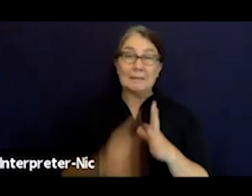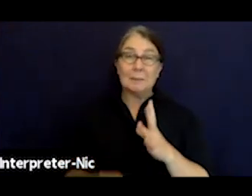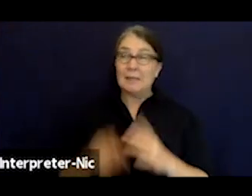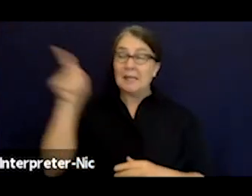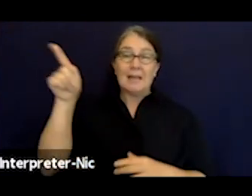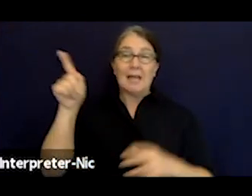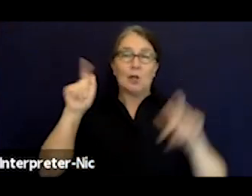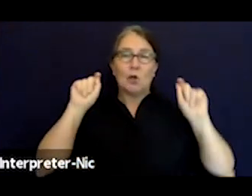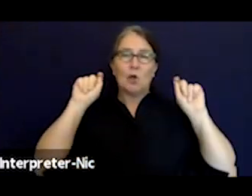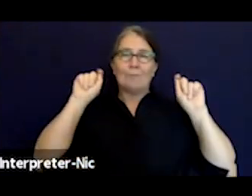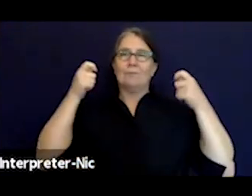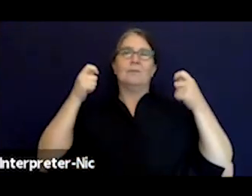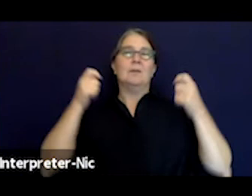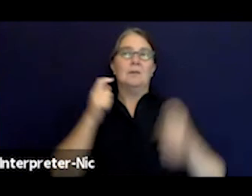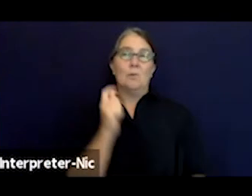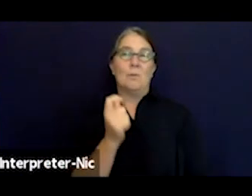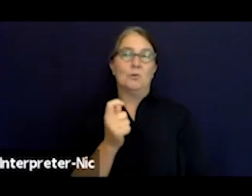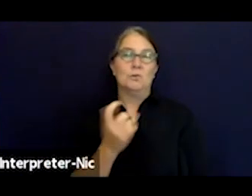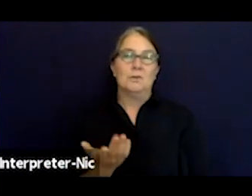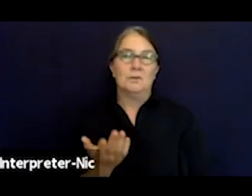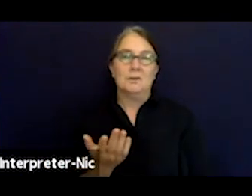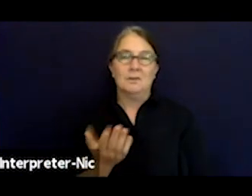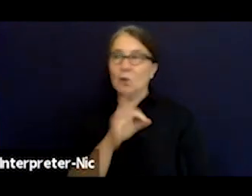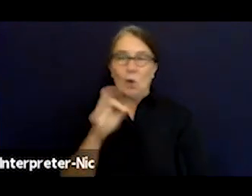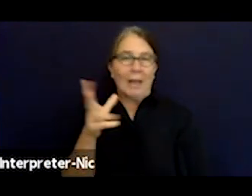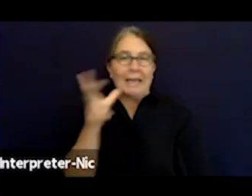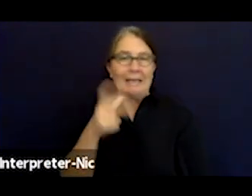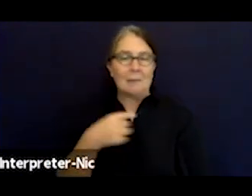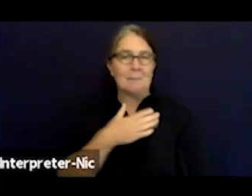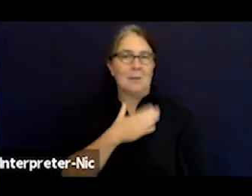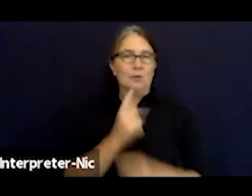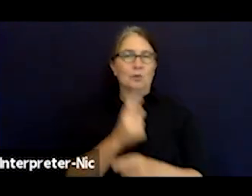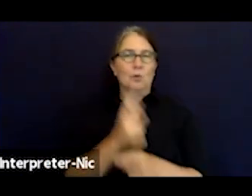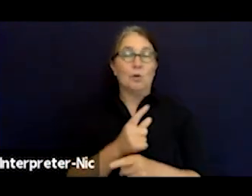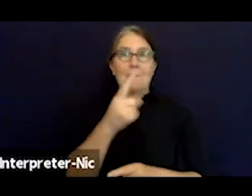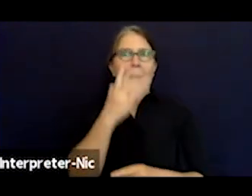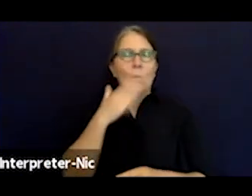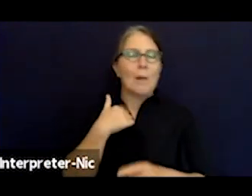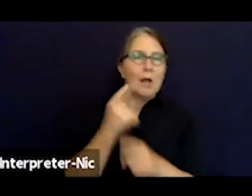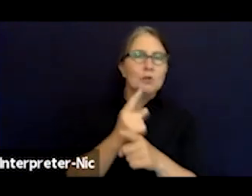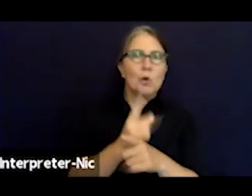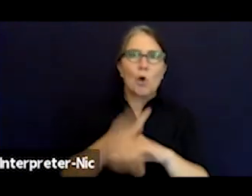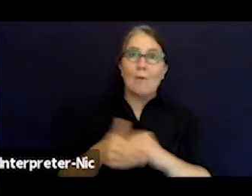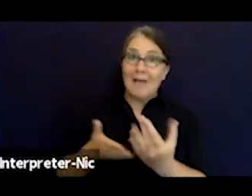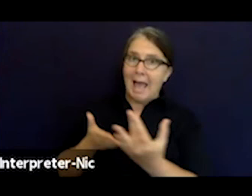speak. But when I lead with "access”, people pay attention because it's something that they can see